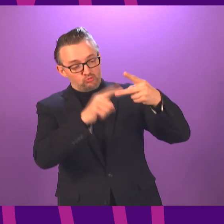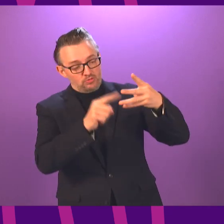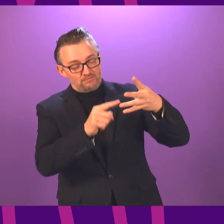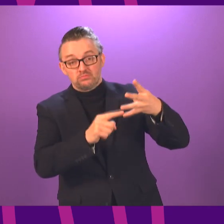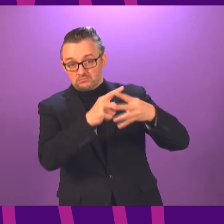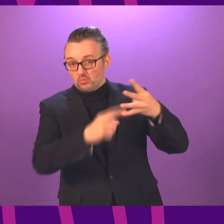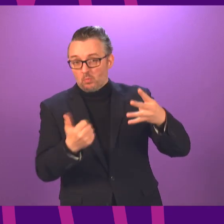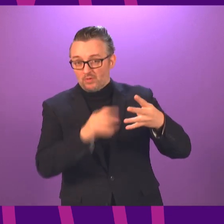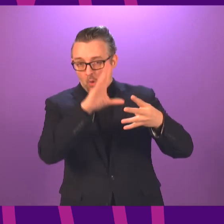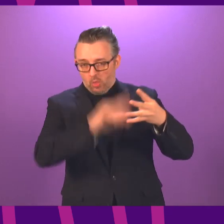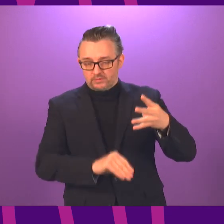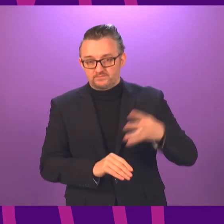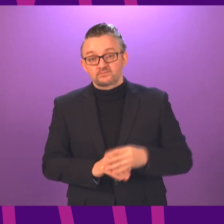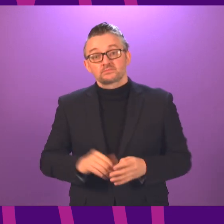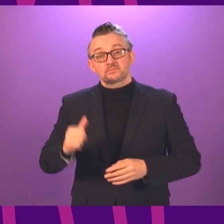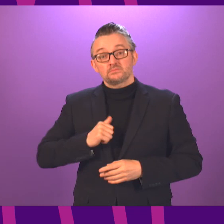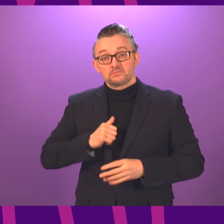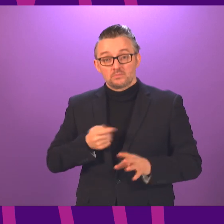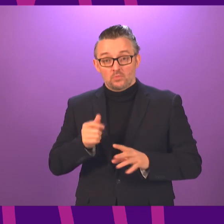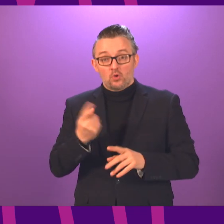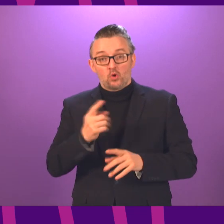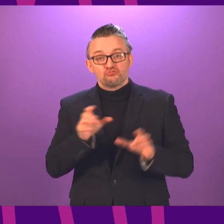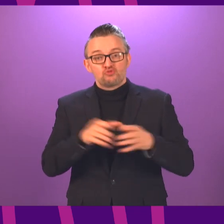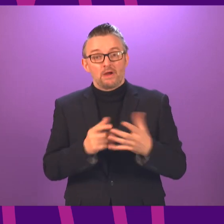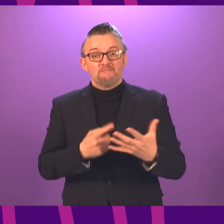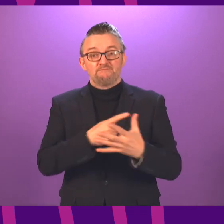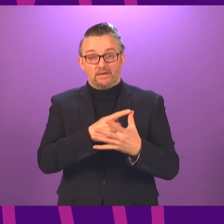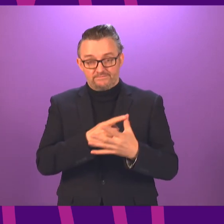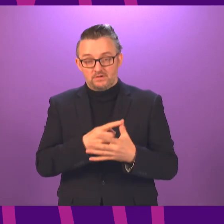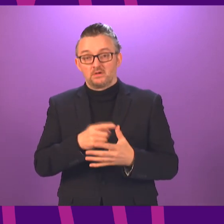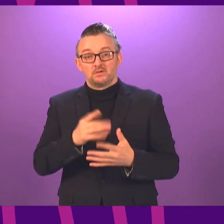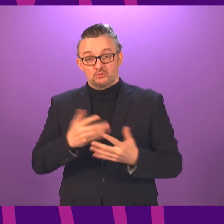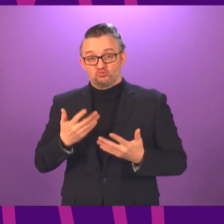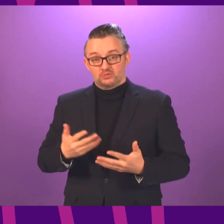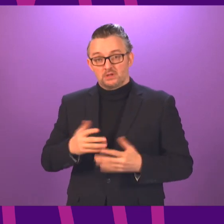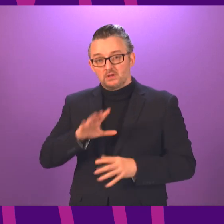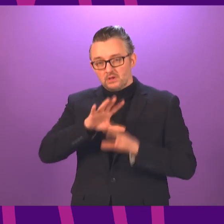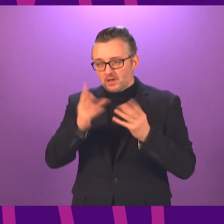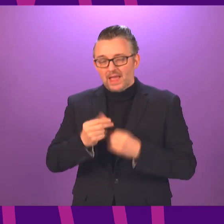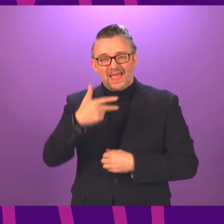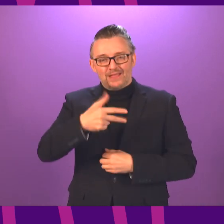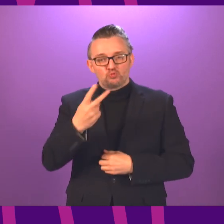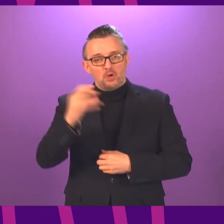We are also well on the way to reaching everyone in group 5. As of today, 82 per cent of people